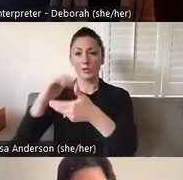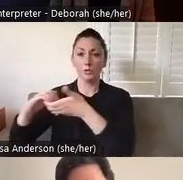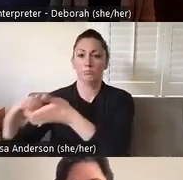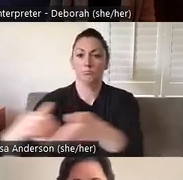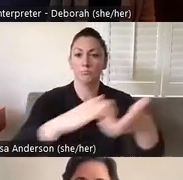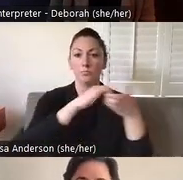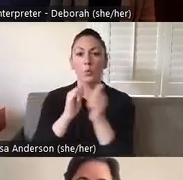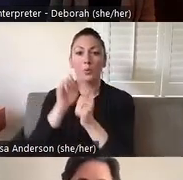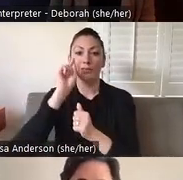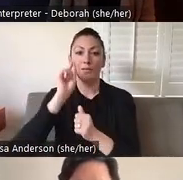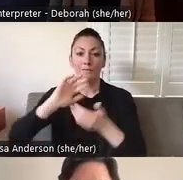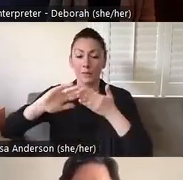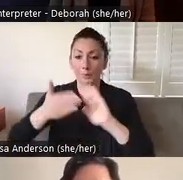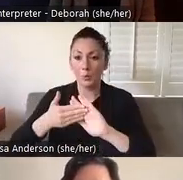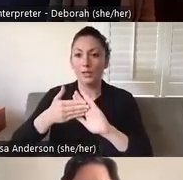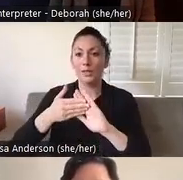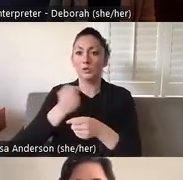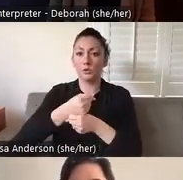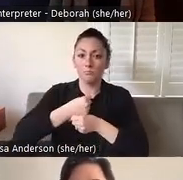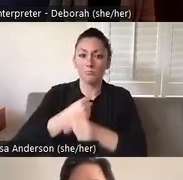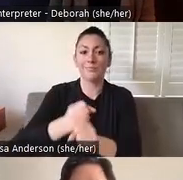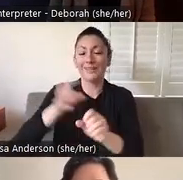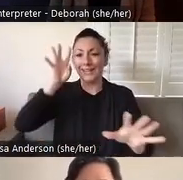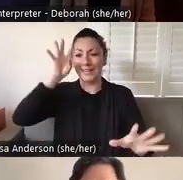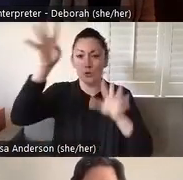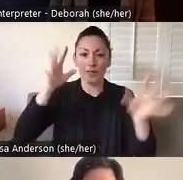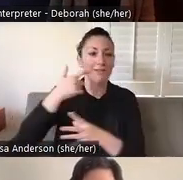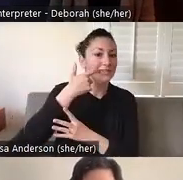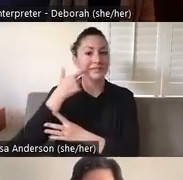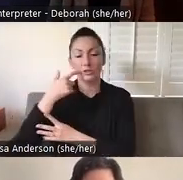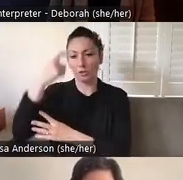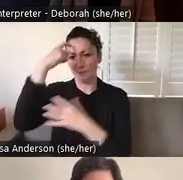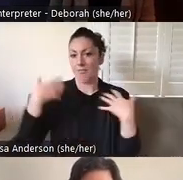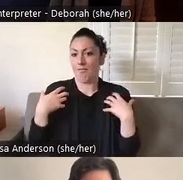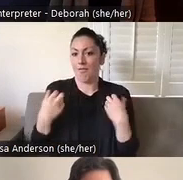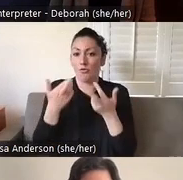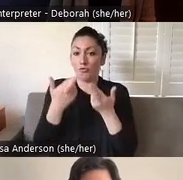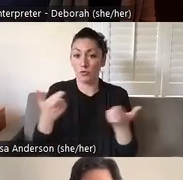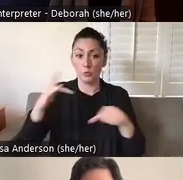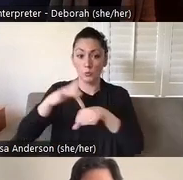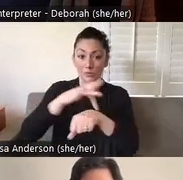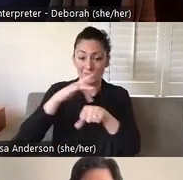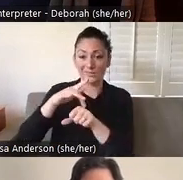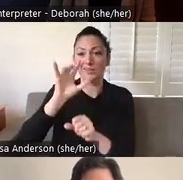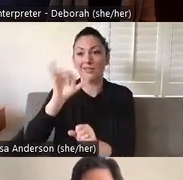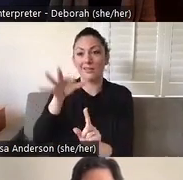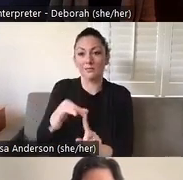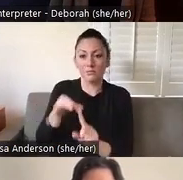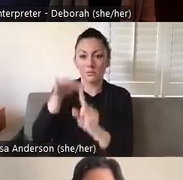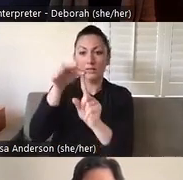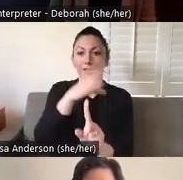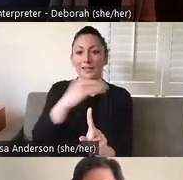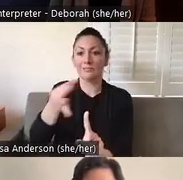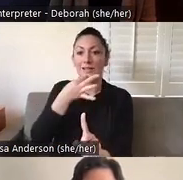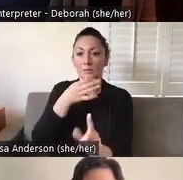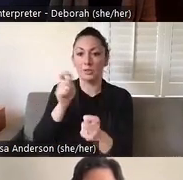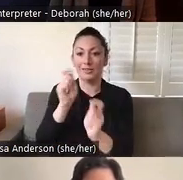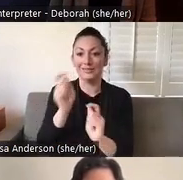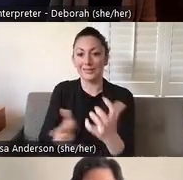we established DeafYES! to work with the Deaf community and be innovative in how we develop